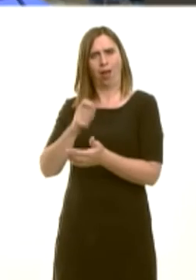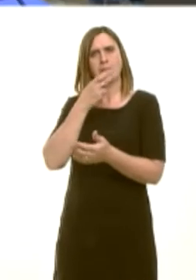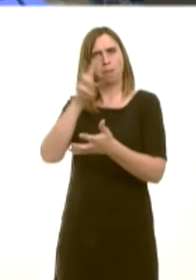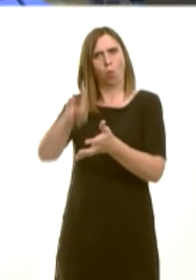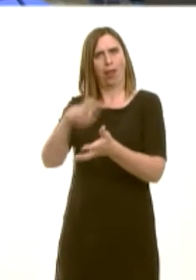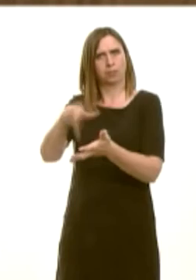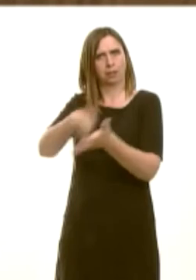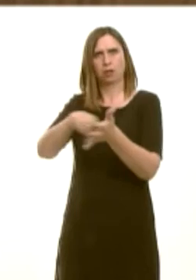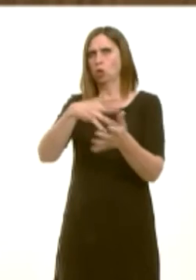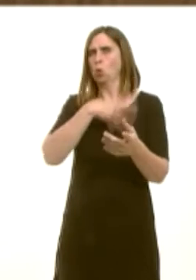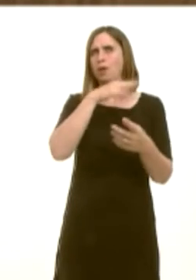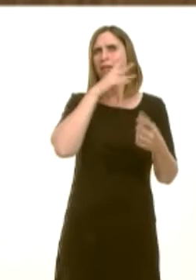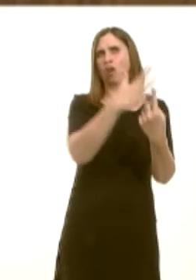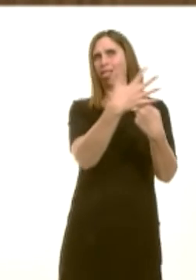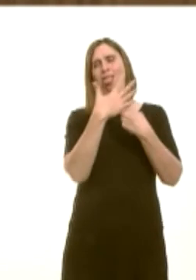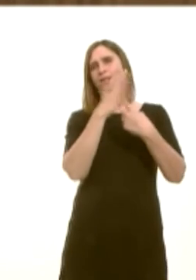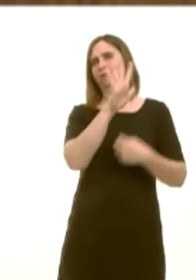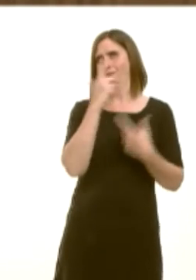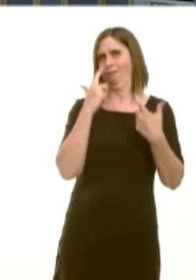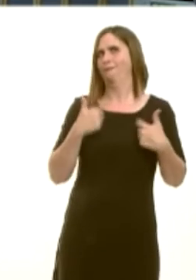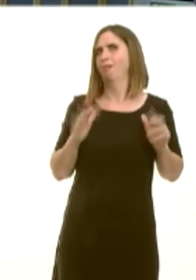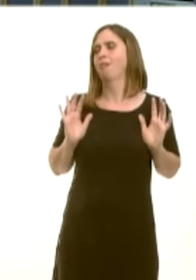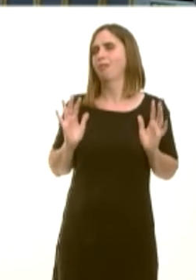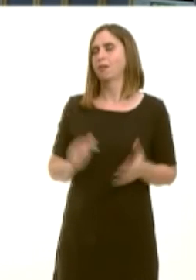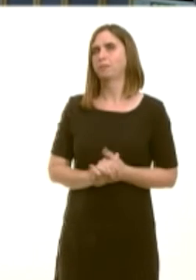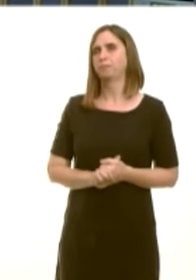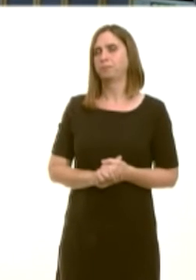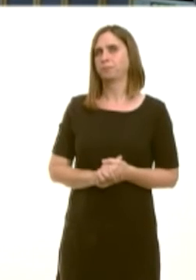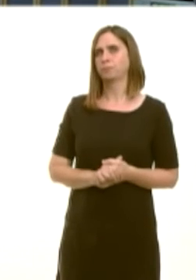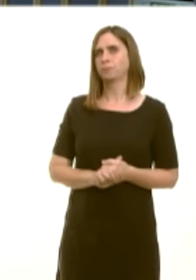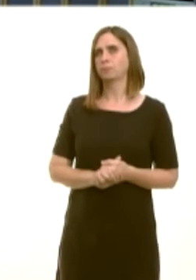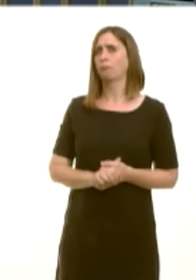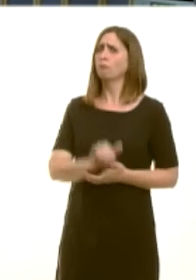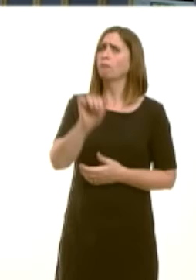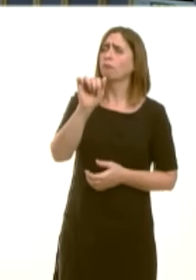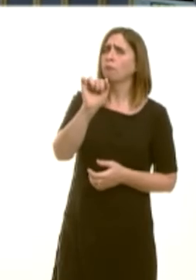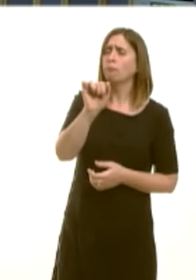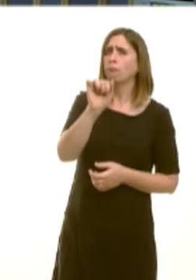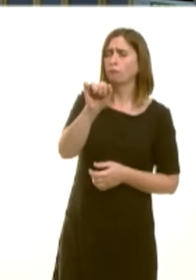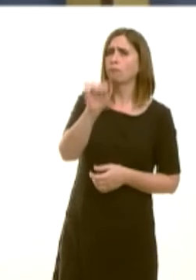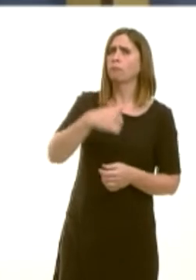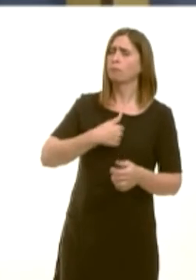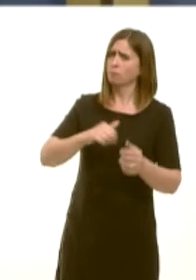Simon Thomas: Can I just agree with what the First Minster has just set out, because though